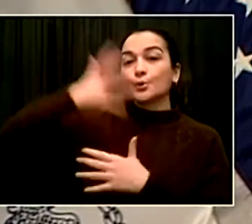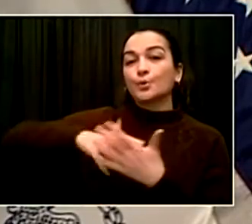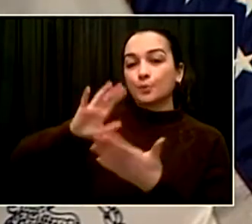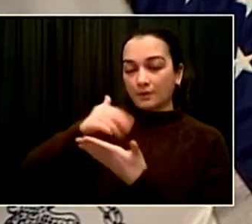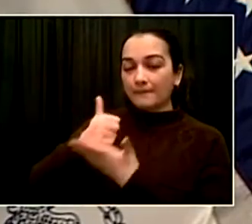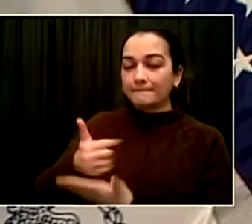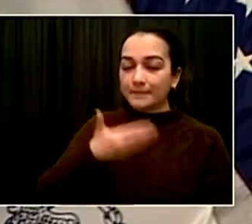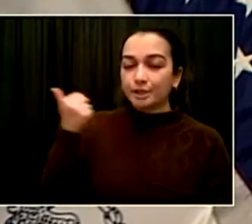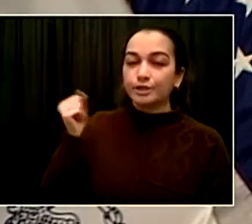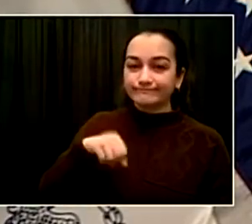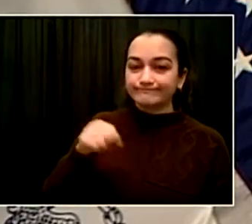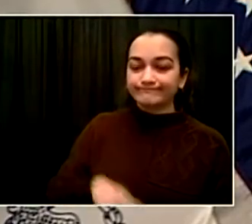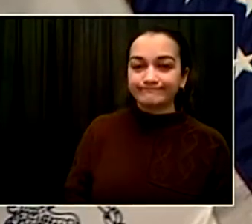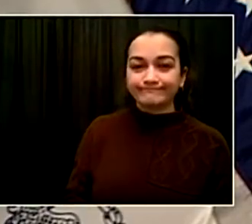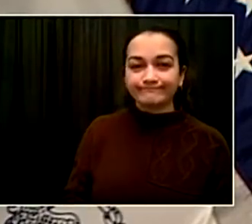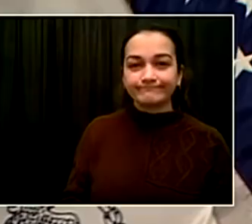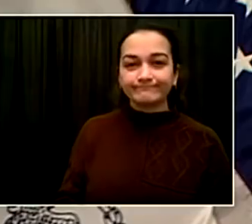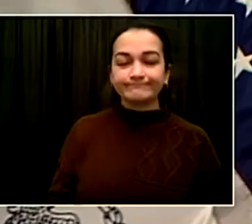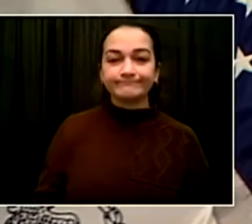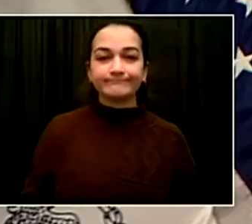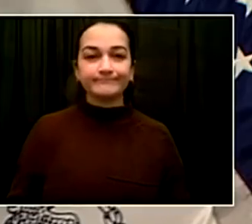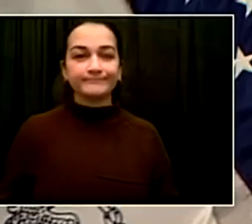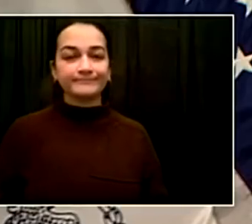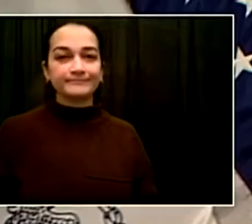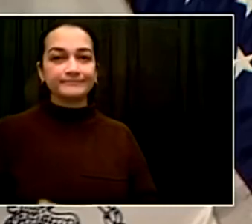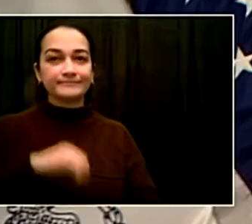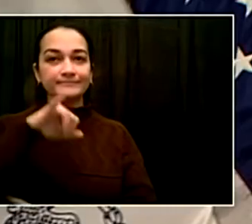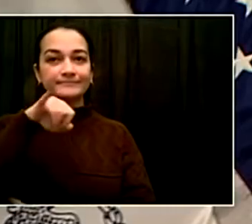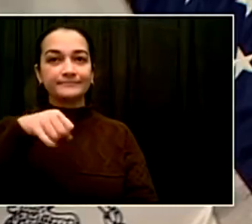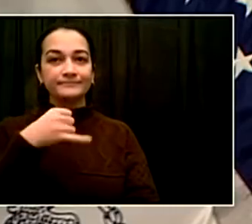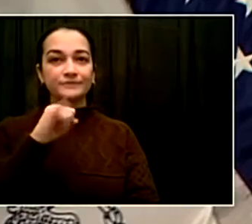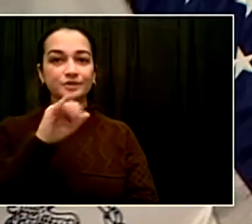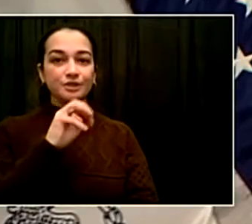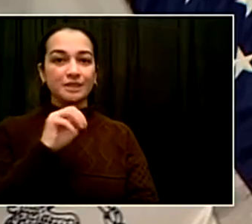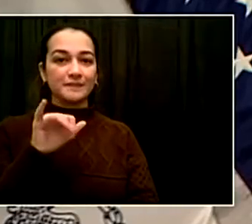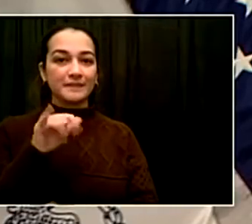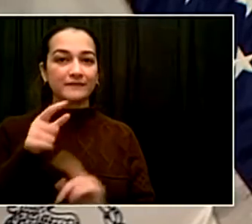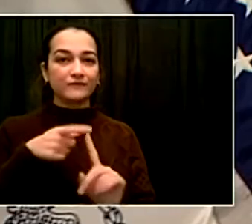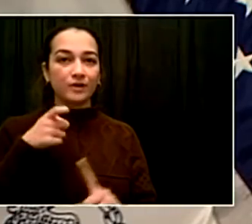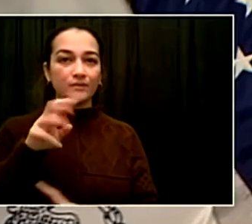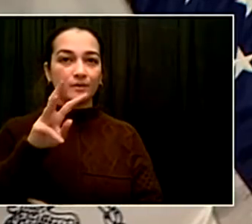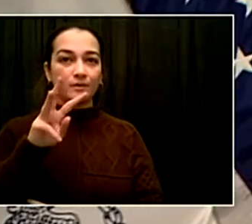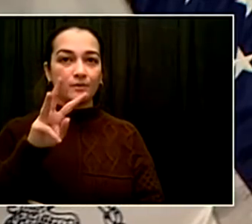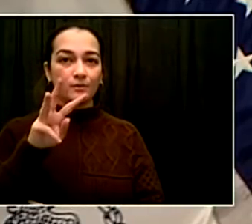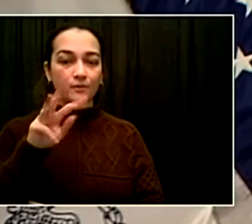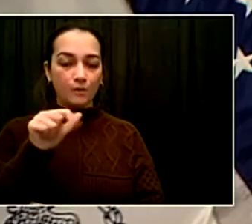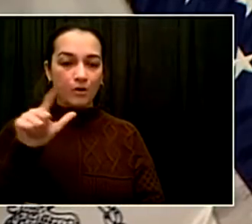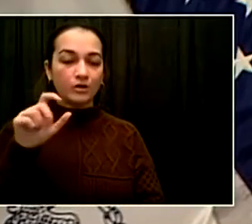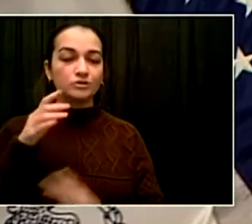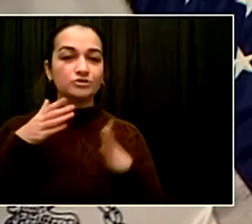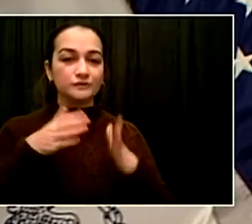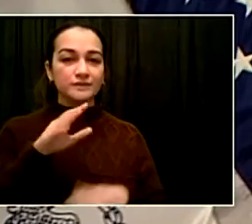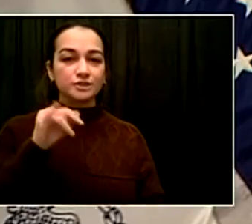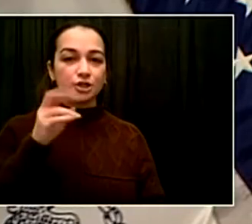GO AHEAD. NEXT IS JIMMY FROM THE WALL